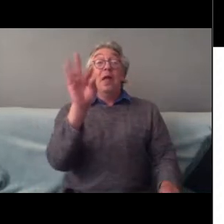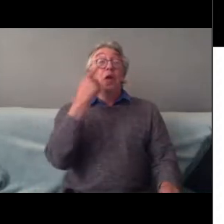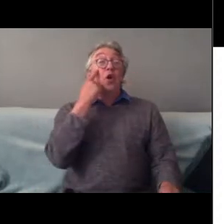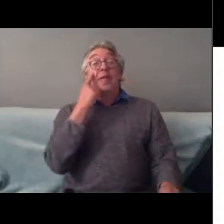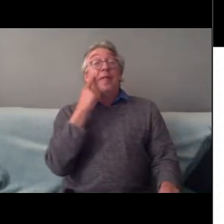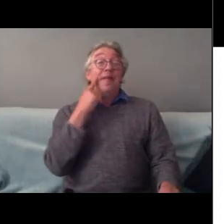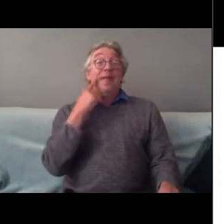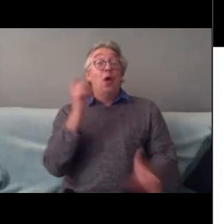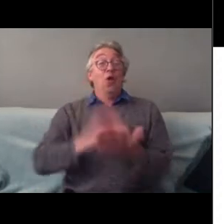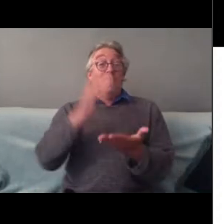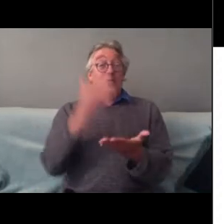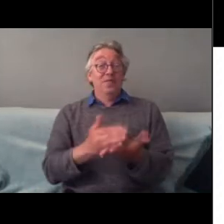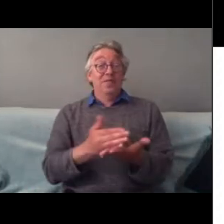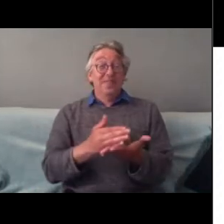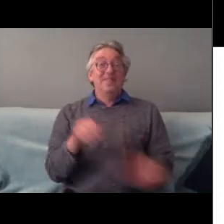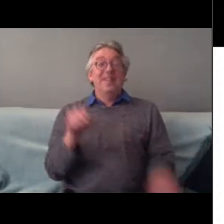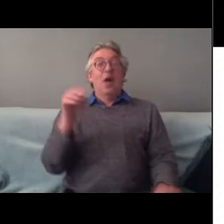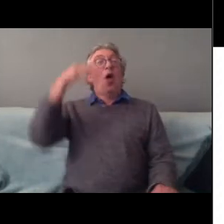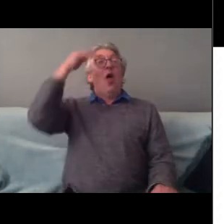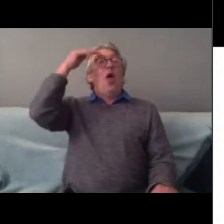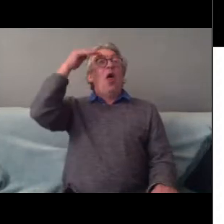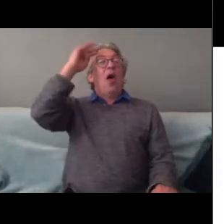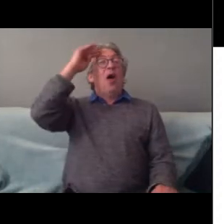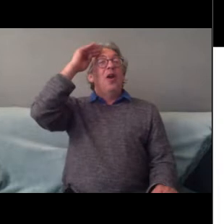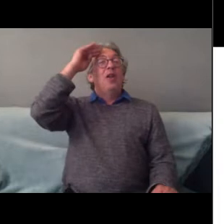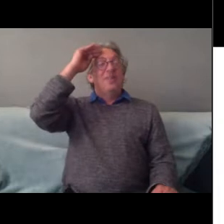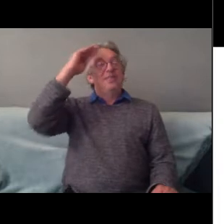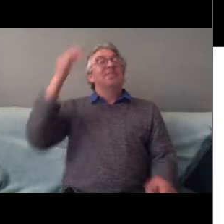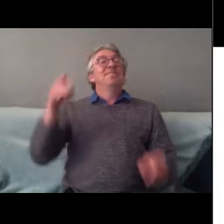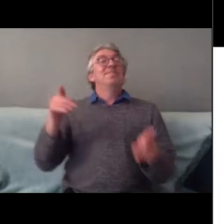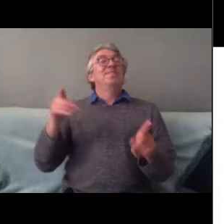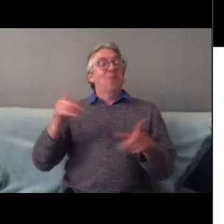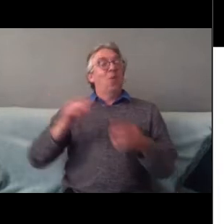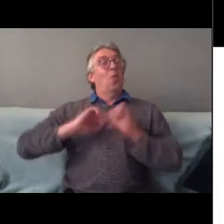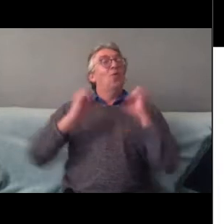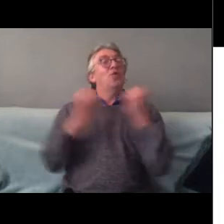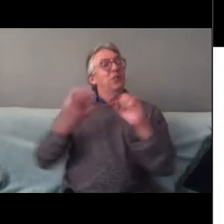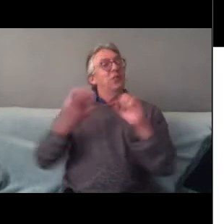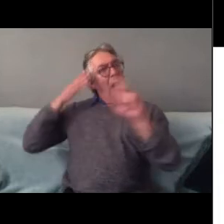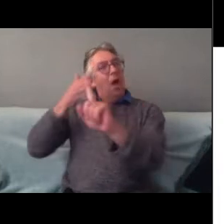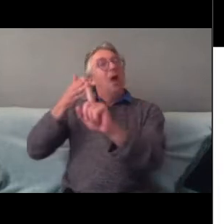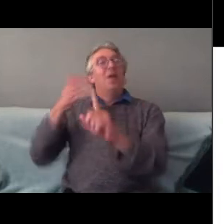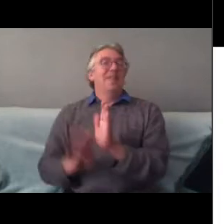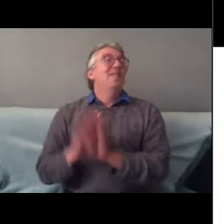with the main focus on reduction of poverty in the world.